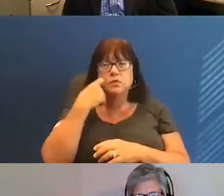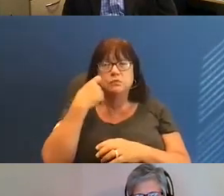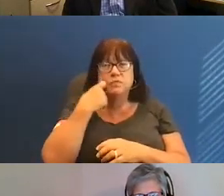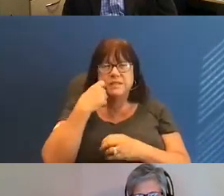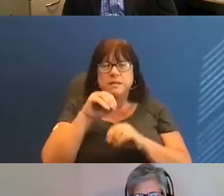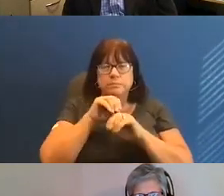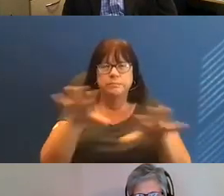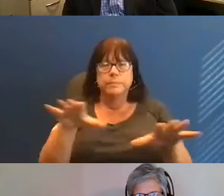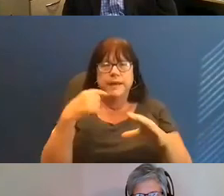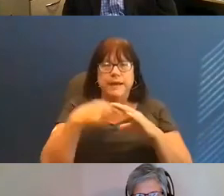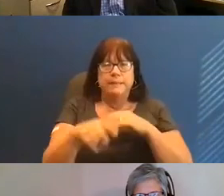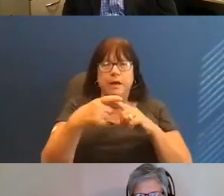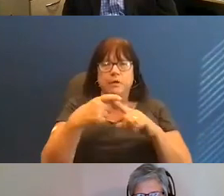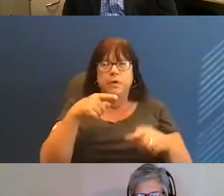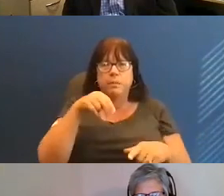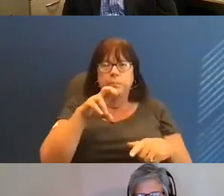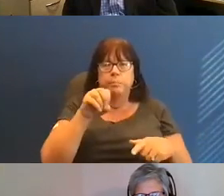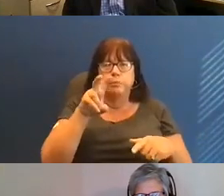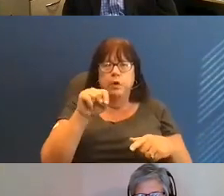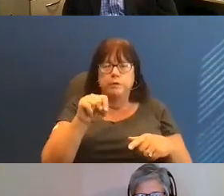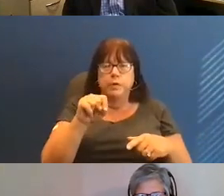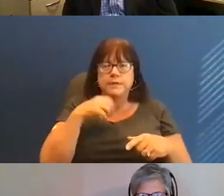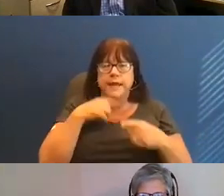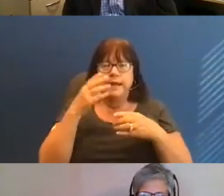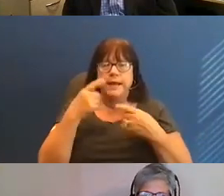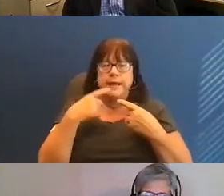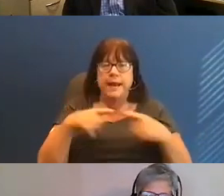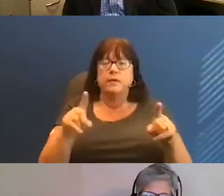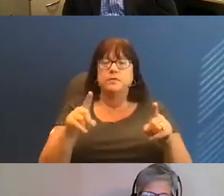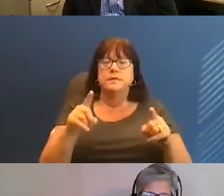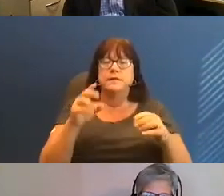announcement to you today at the end of September. The deadline for applications is today, but if